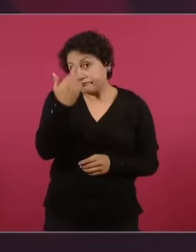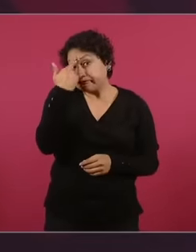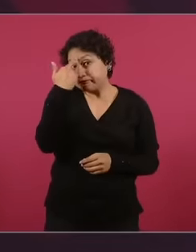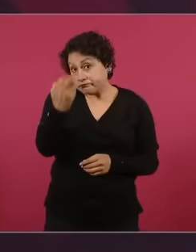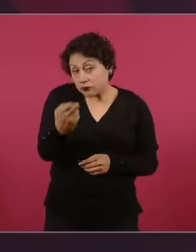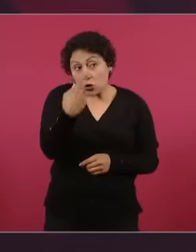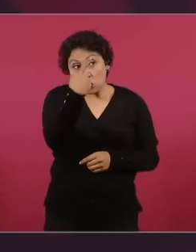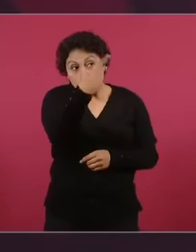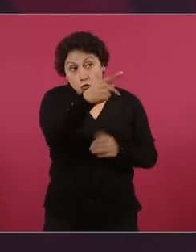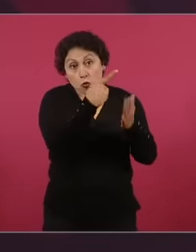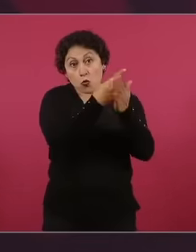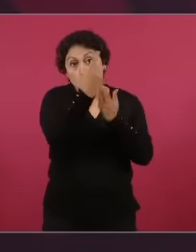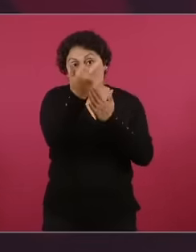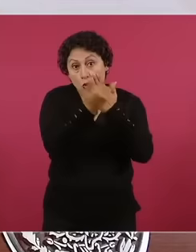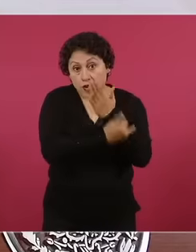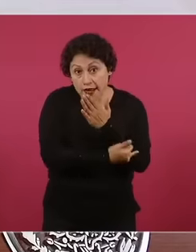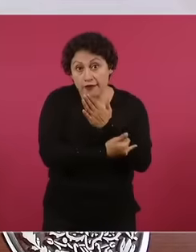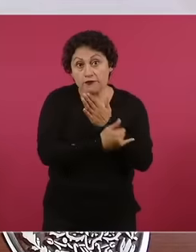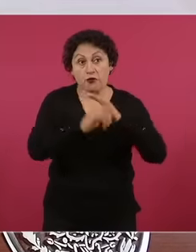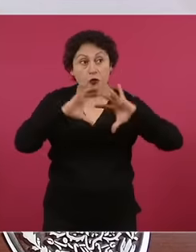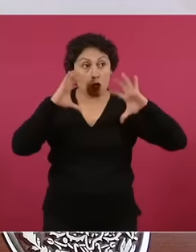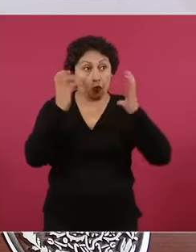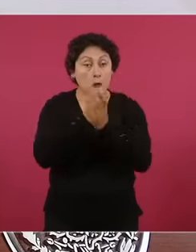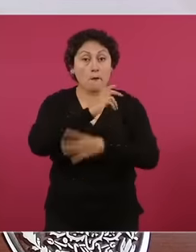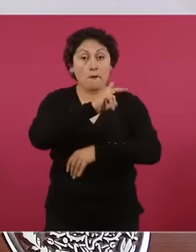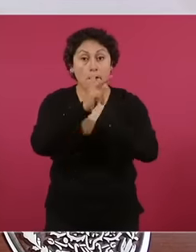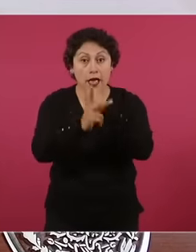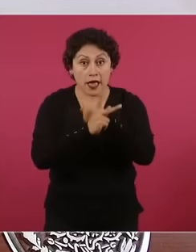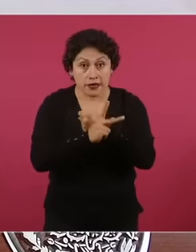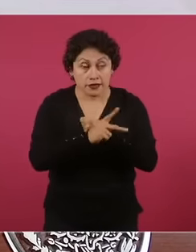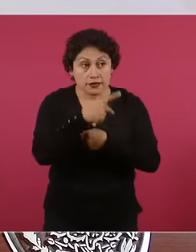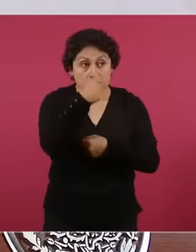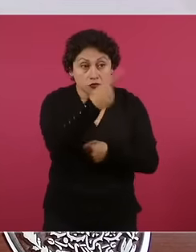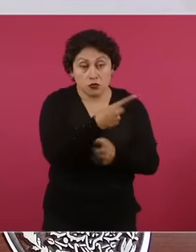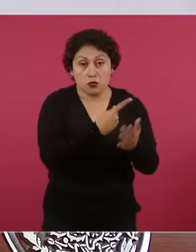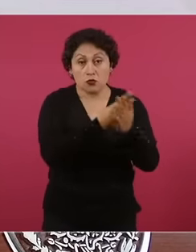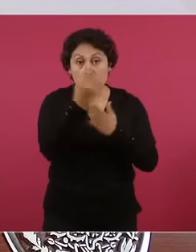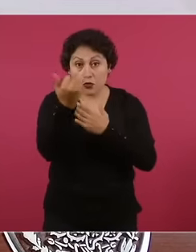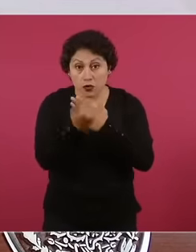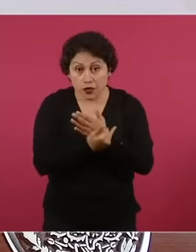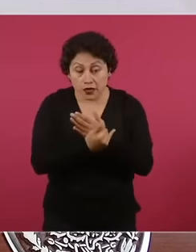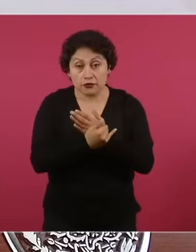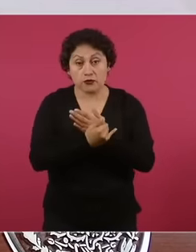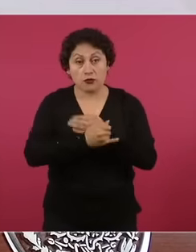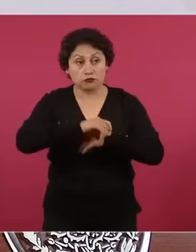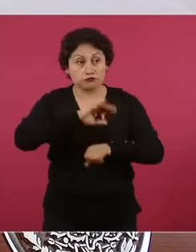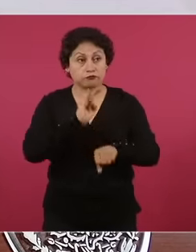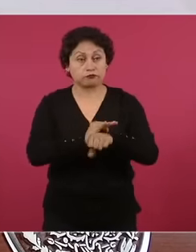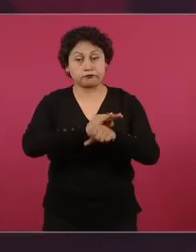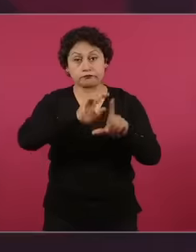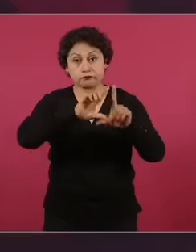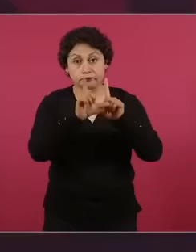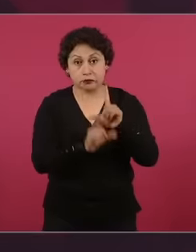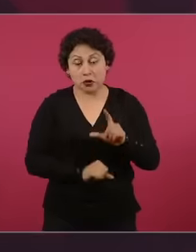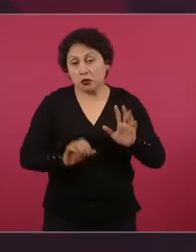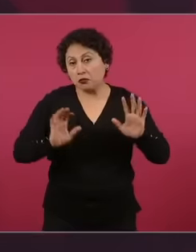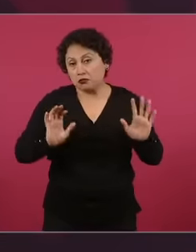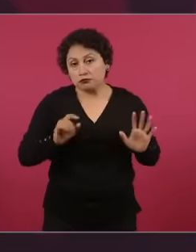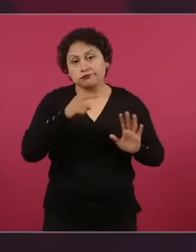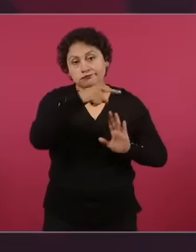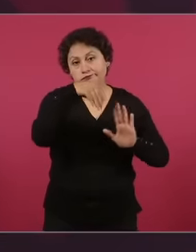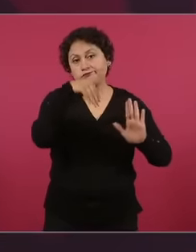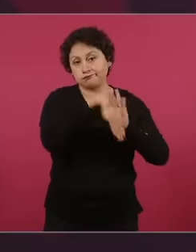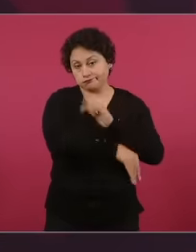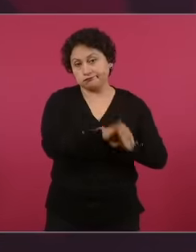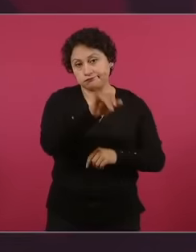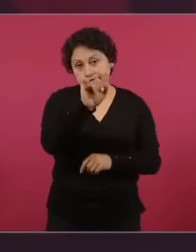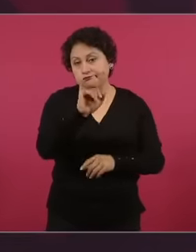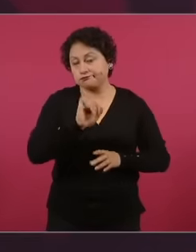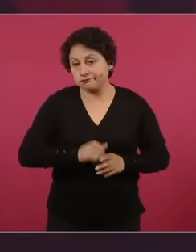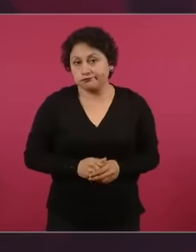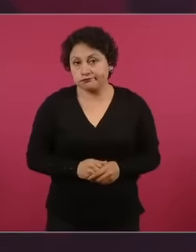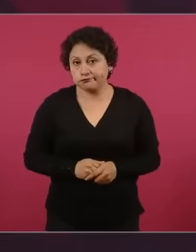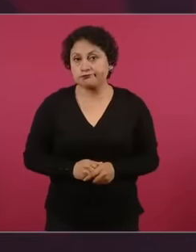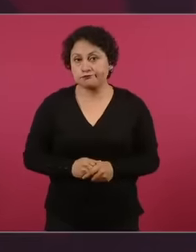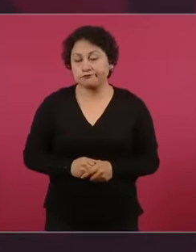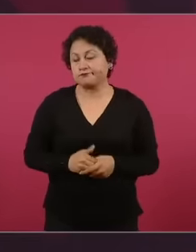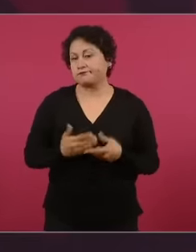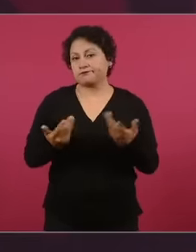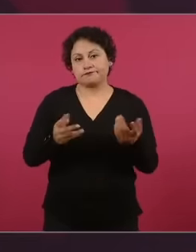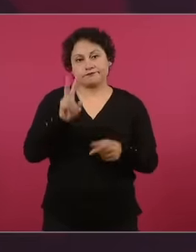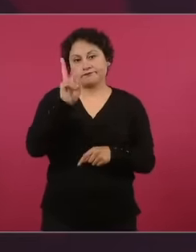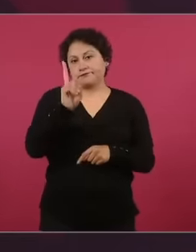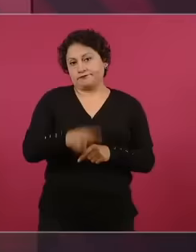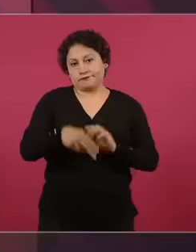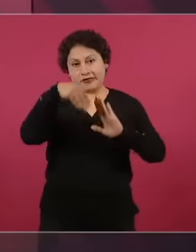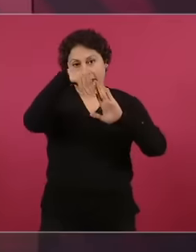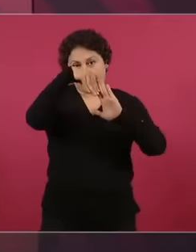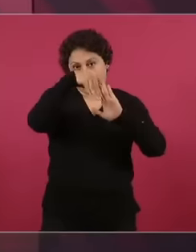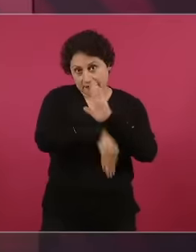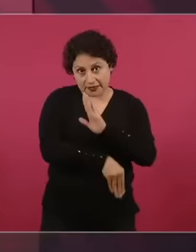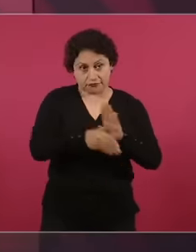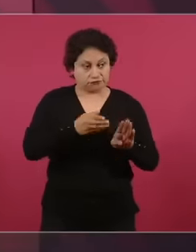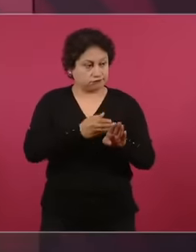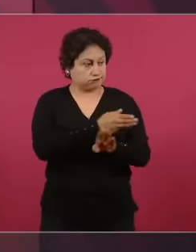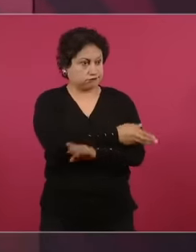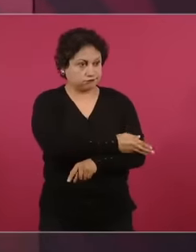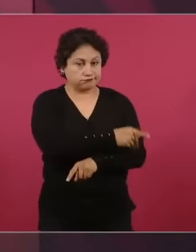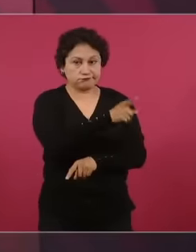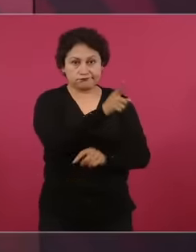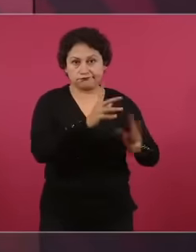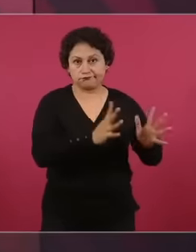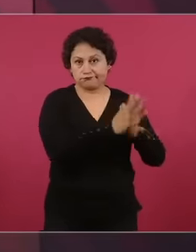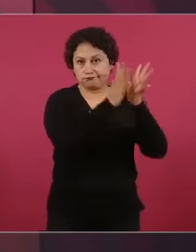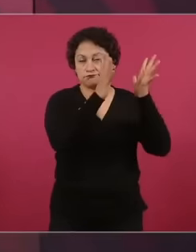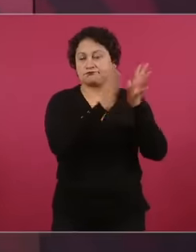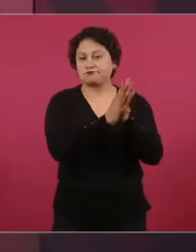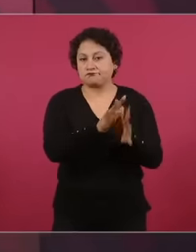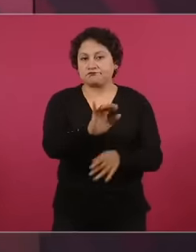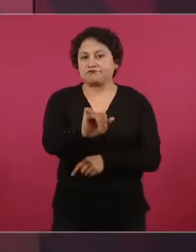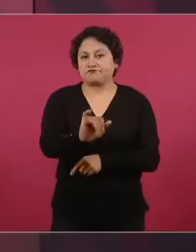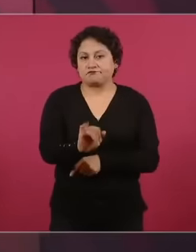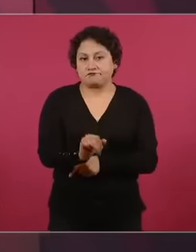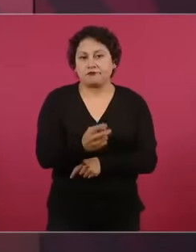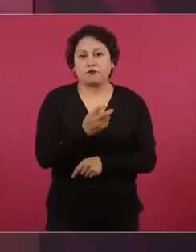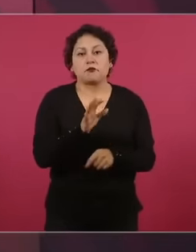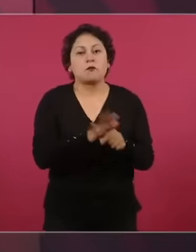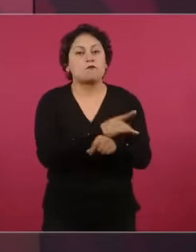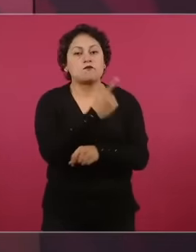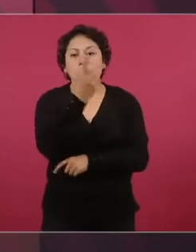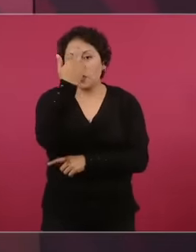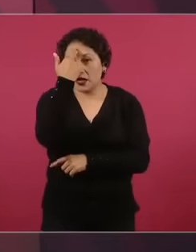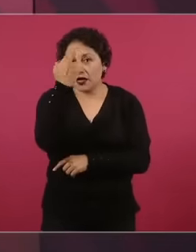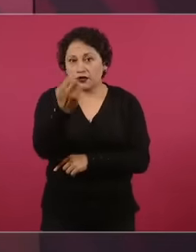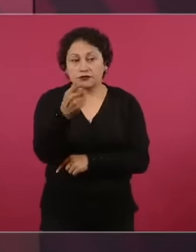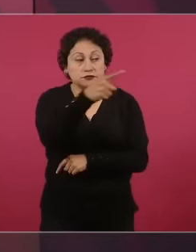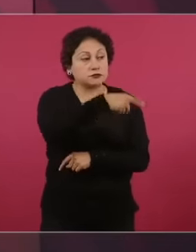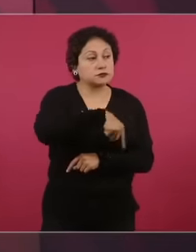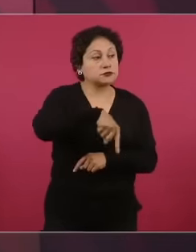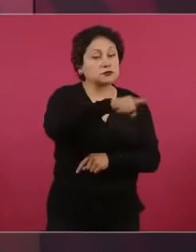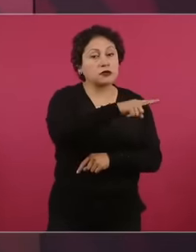national project and it is a failure and it will always be a failure to bet on material things to bet on